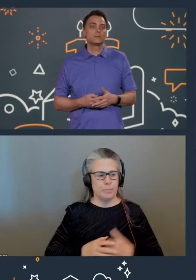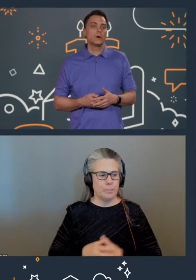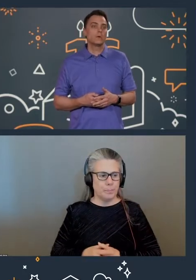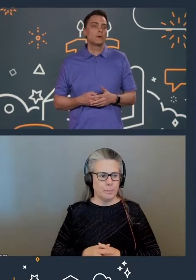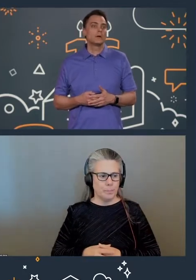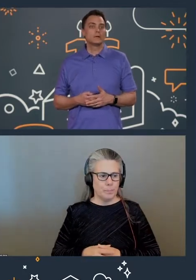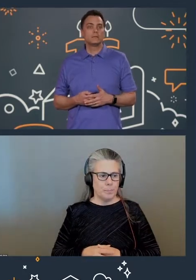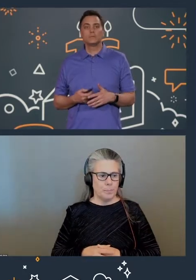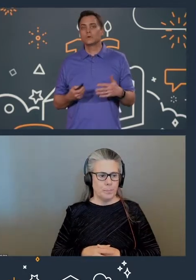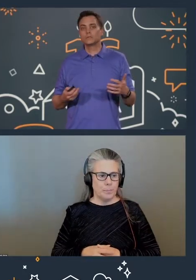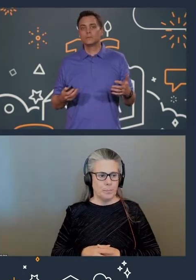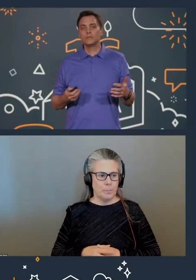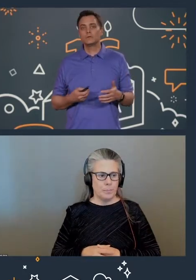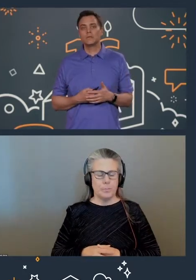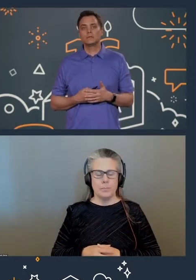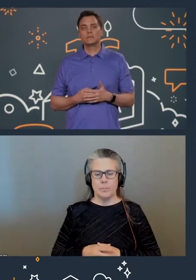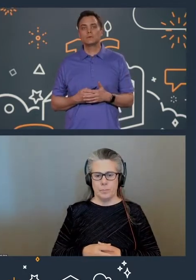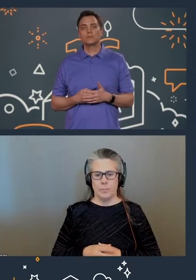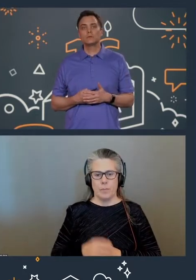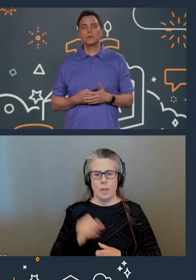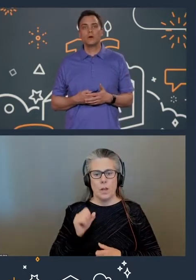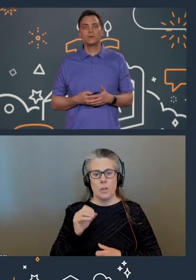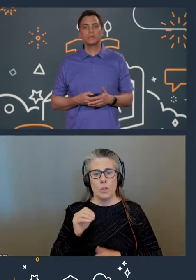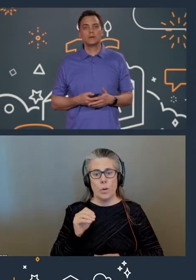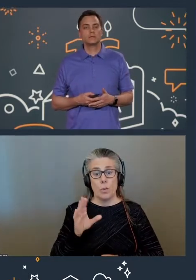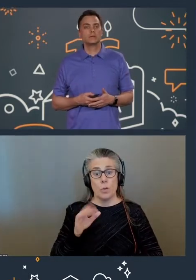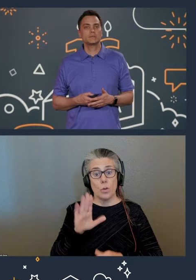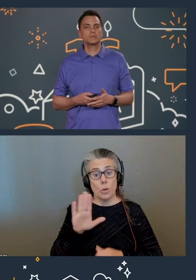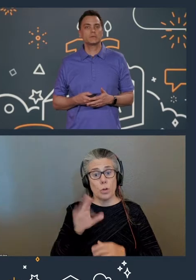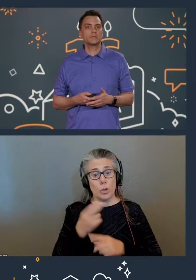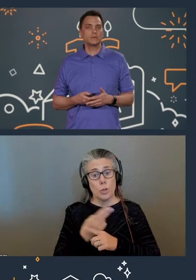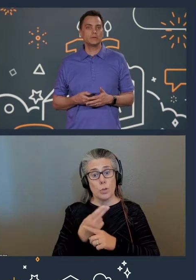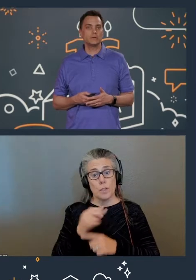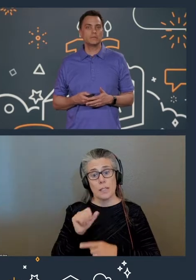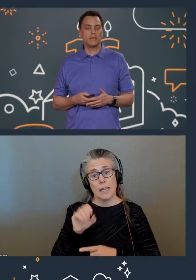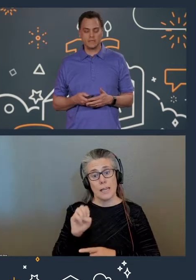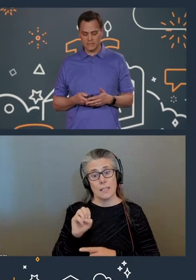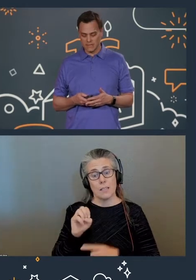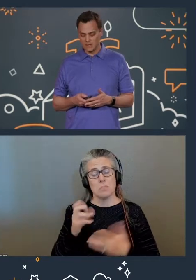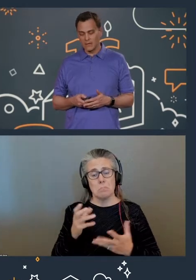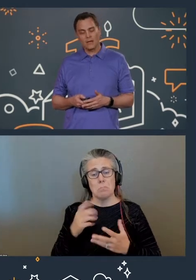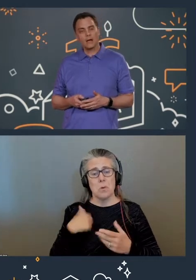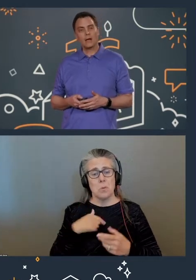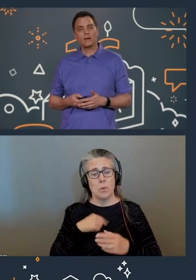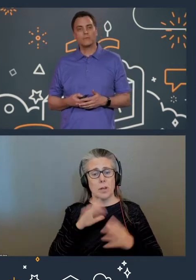So, what are some of the use cases? So, as we go out and we talk to customers that are using DataSync,